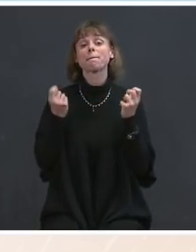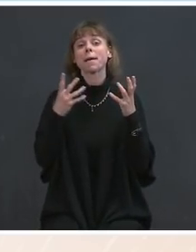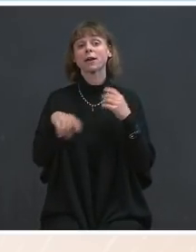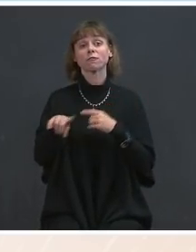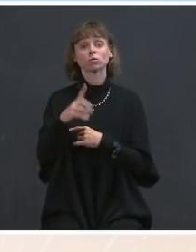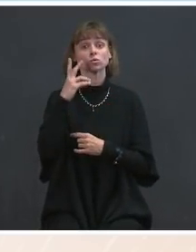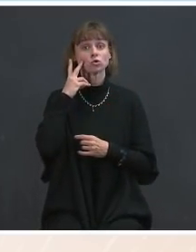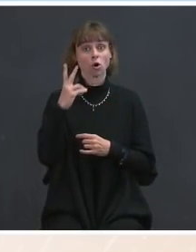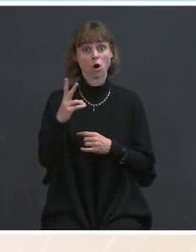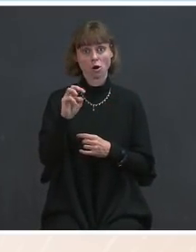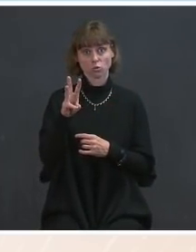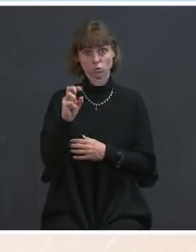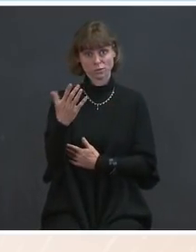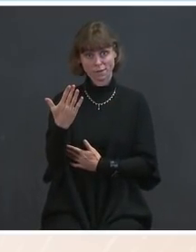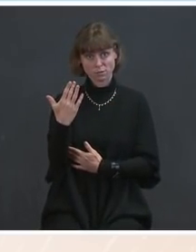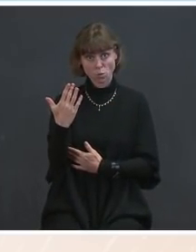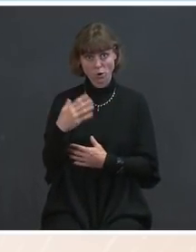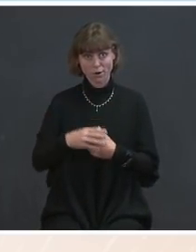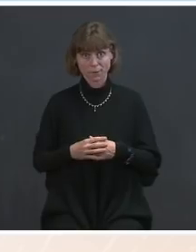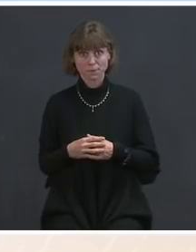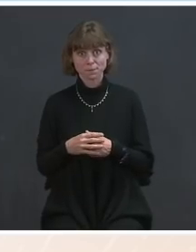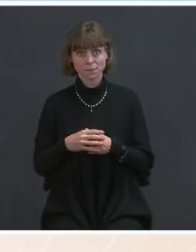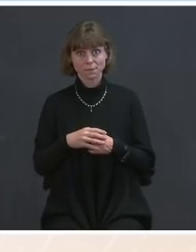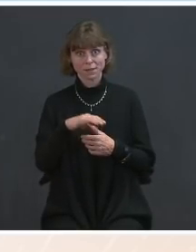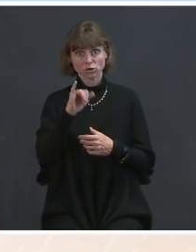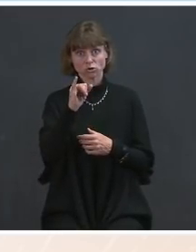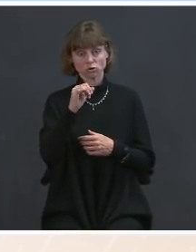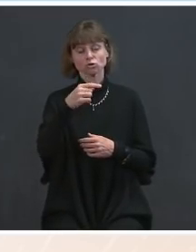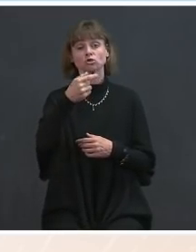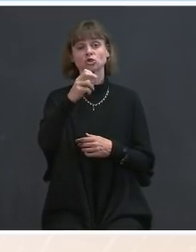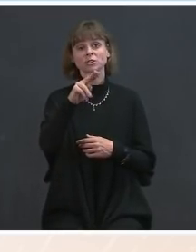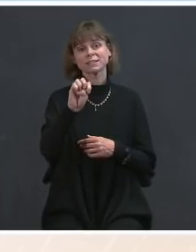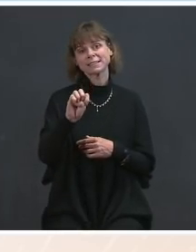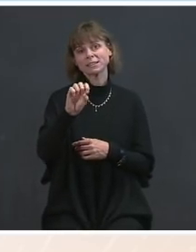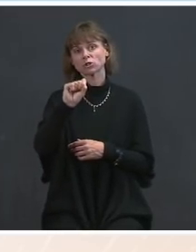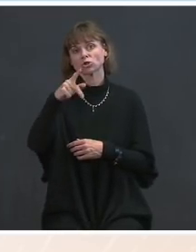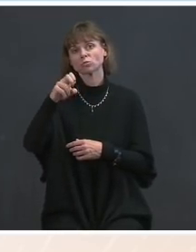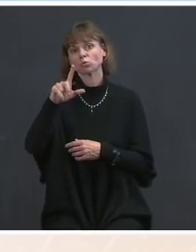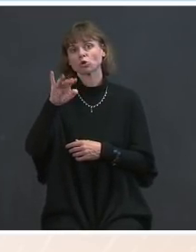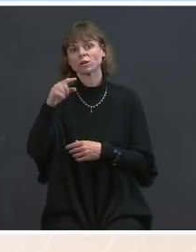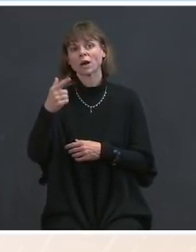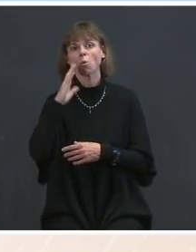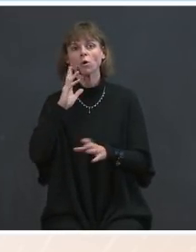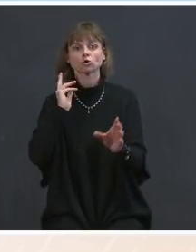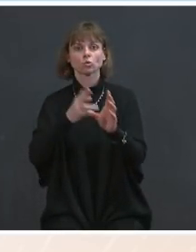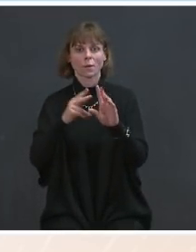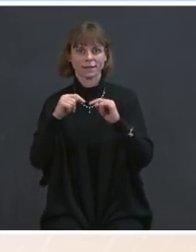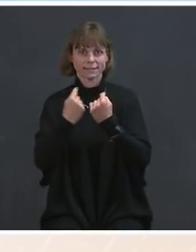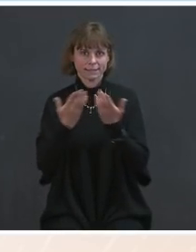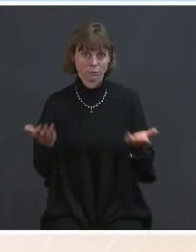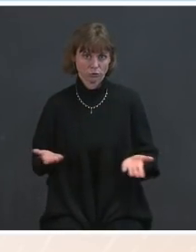the news out this morning that Gene Sperling will be joining the team here to run point